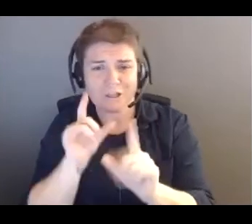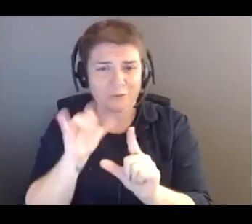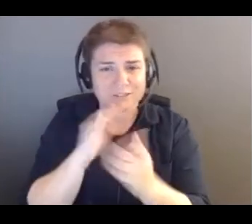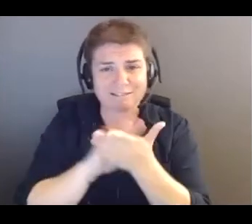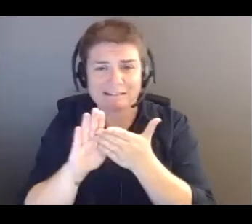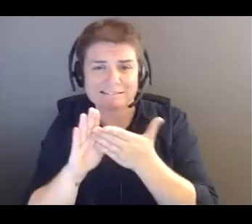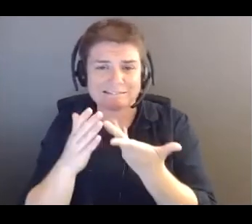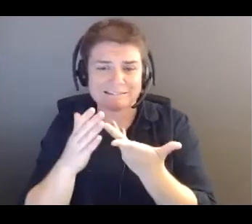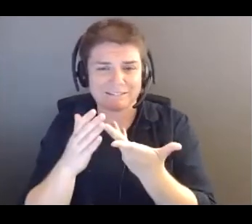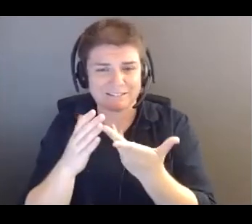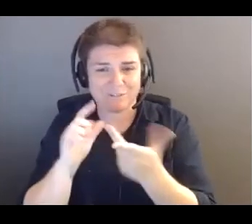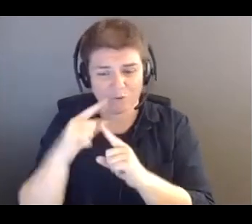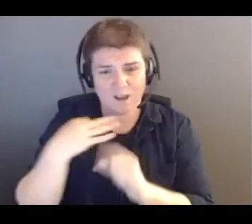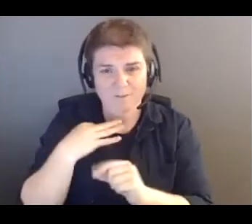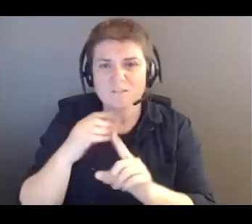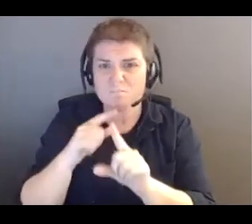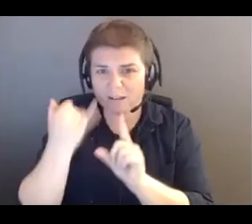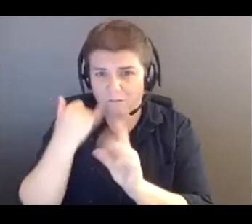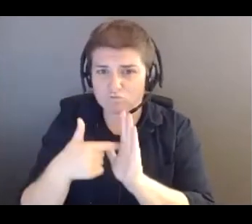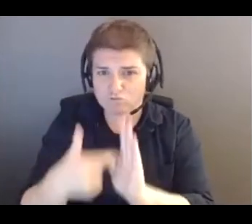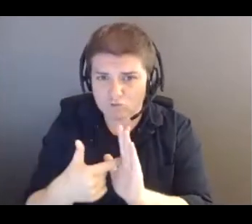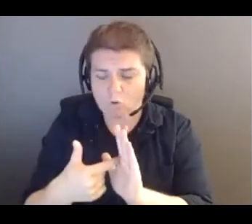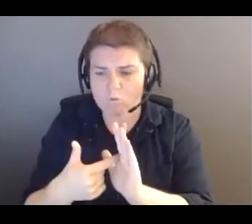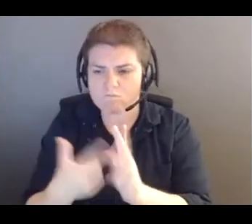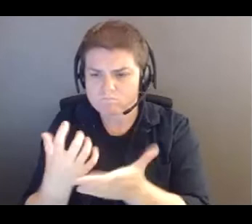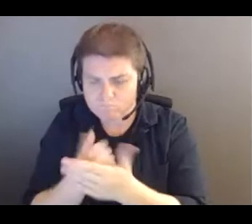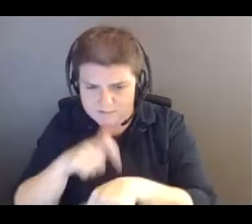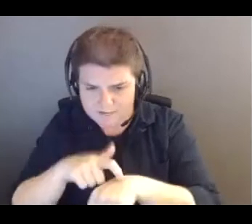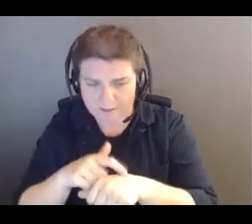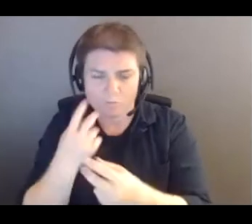but demonstrating that you've taken the time to think and reflect on how you undertake